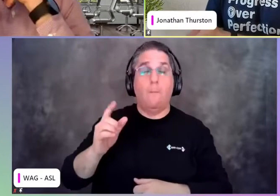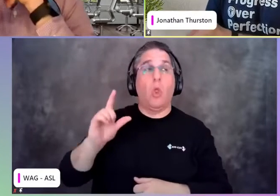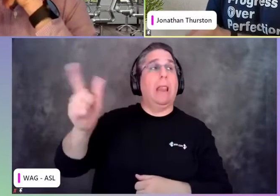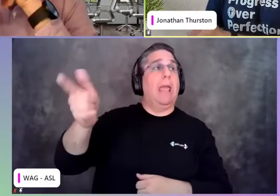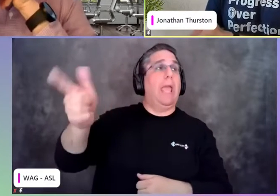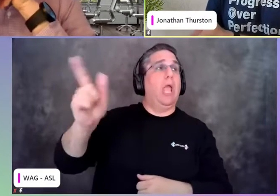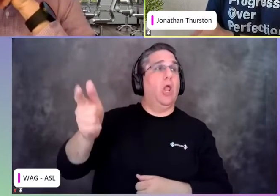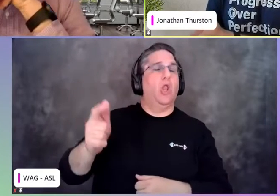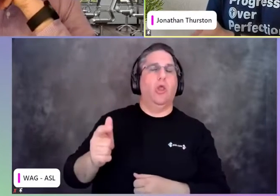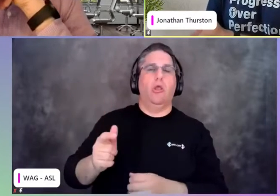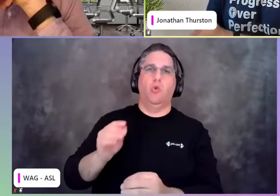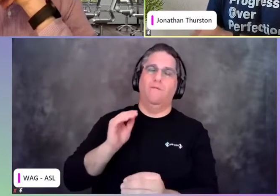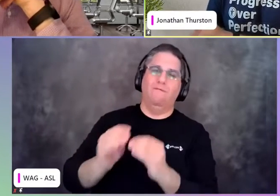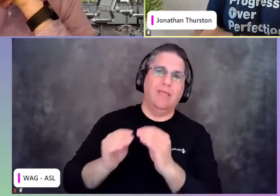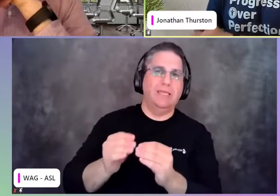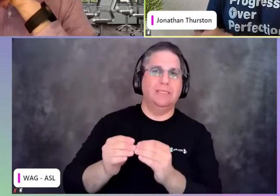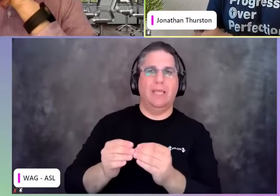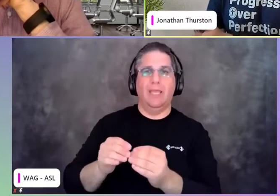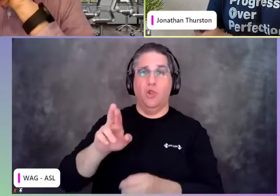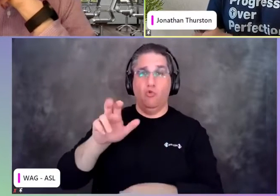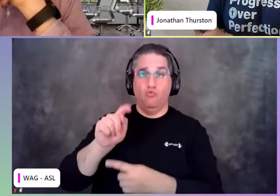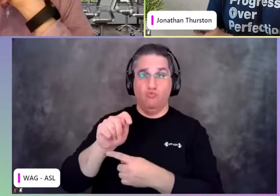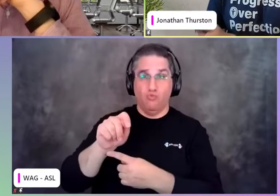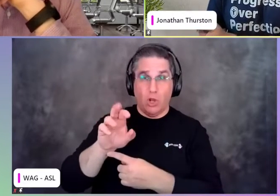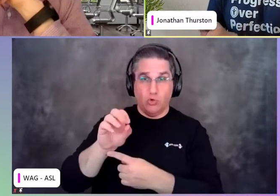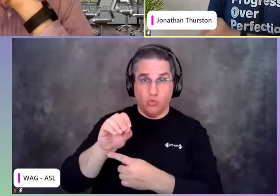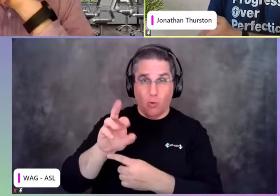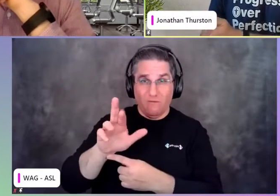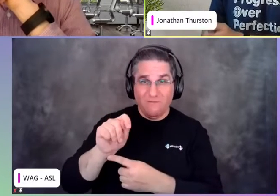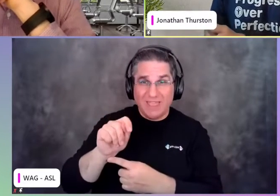fix later. And I'll tell you comment as many people on this call also probably know and